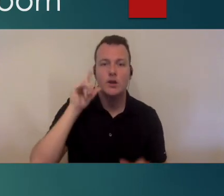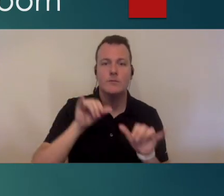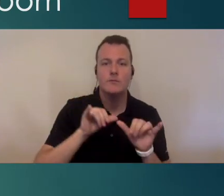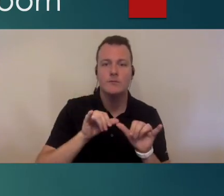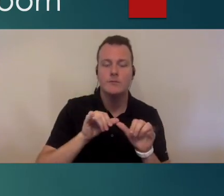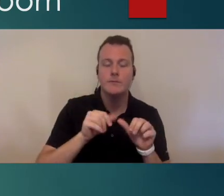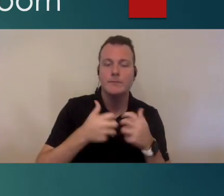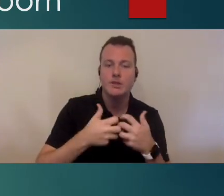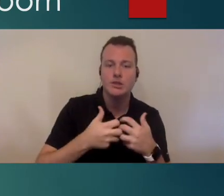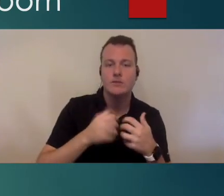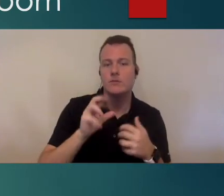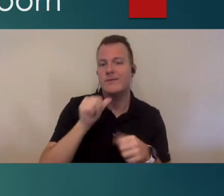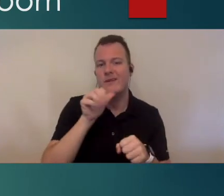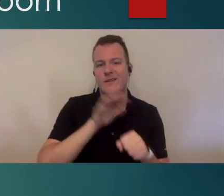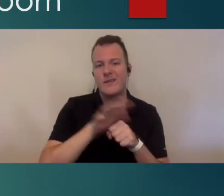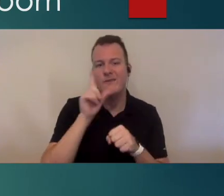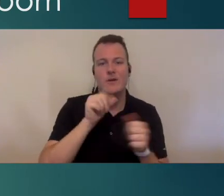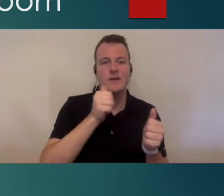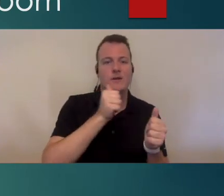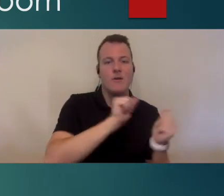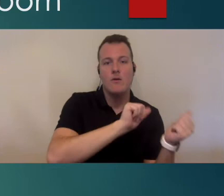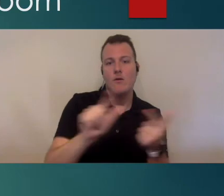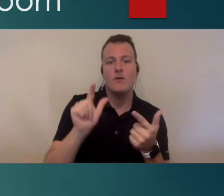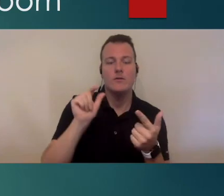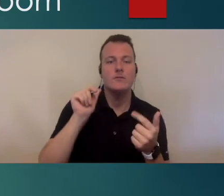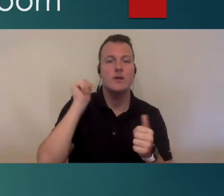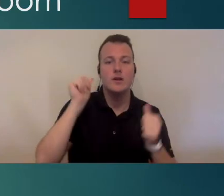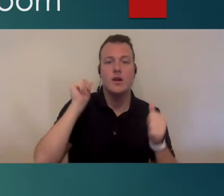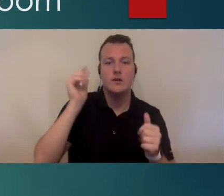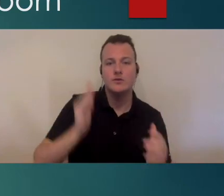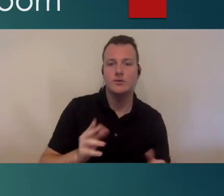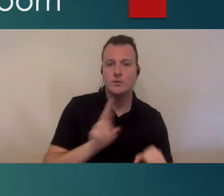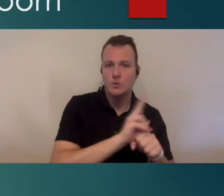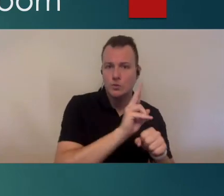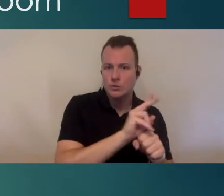they just don't have enough for each audiologist to use one, negotiate for it.